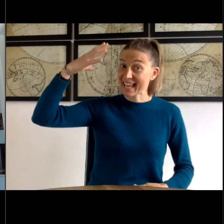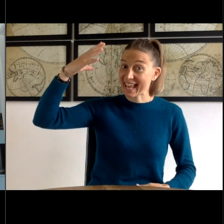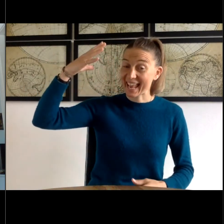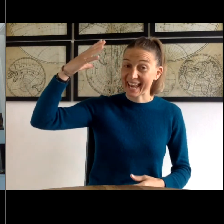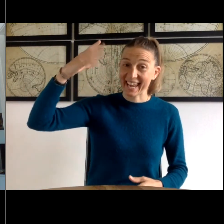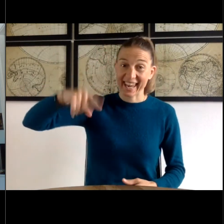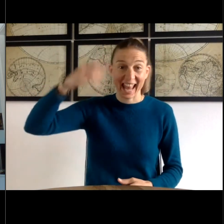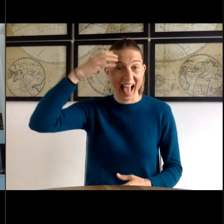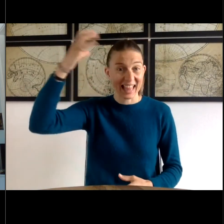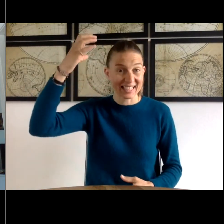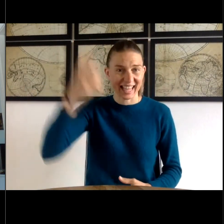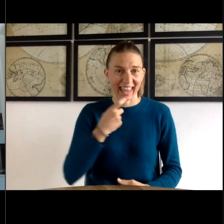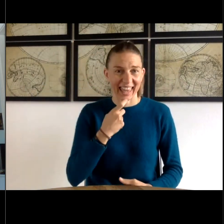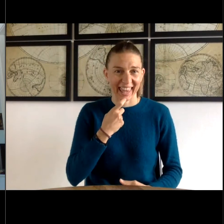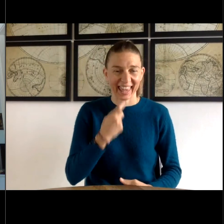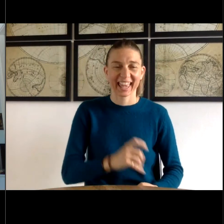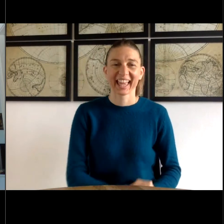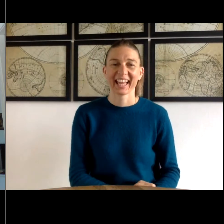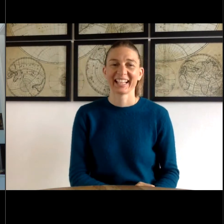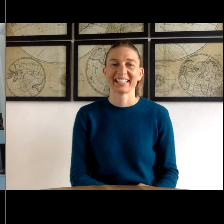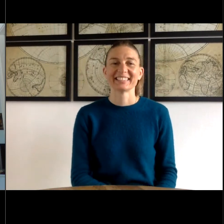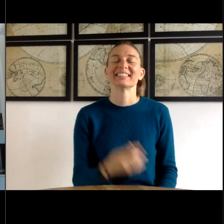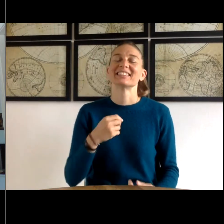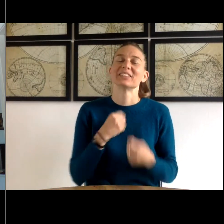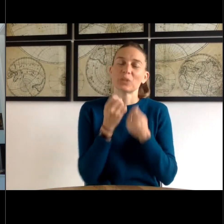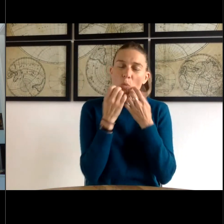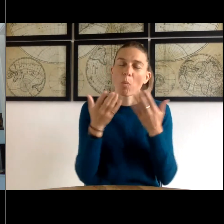I'd like to warmly welcome you to this webinar